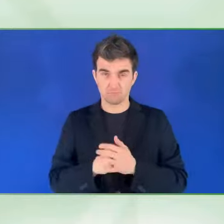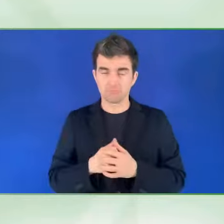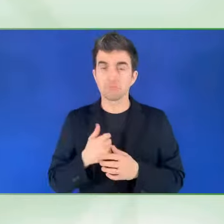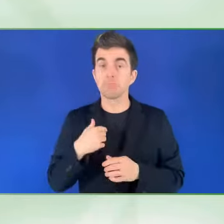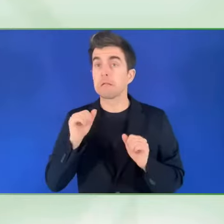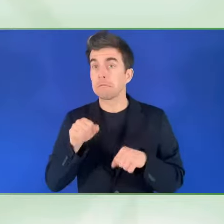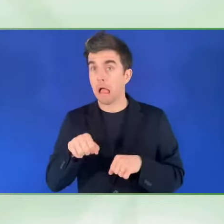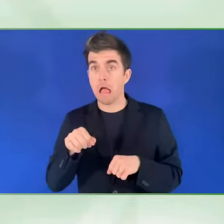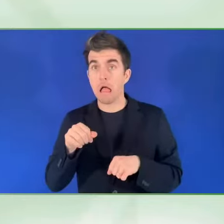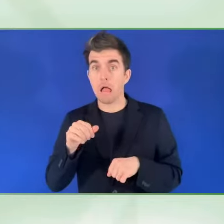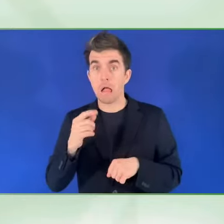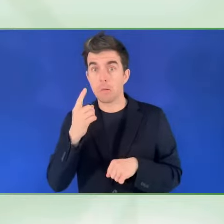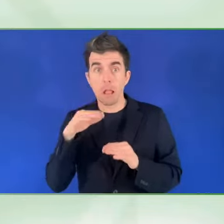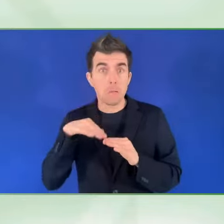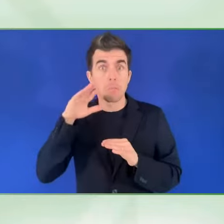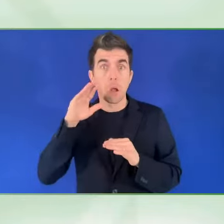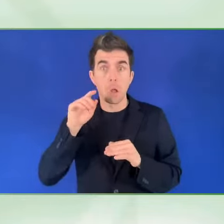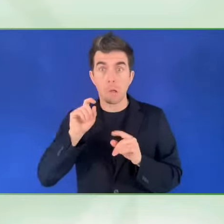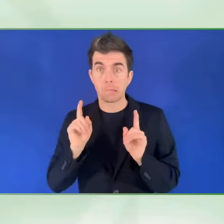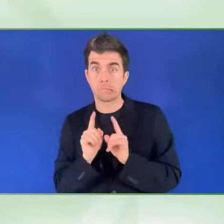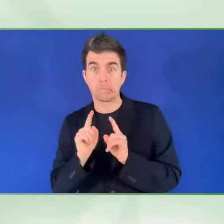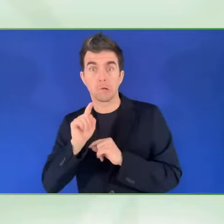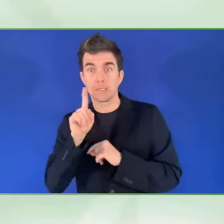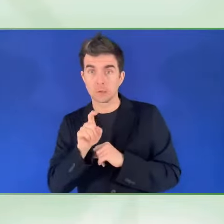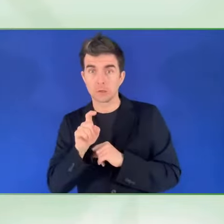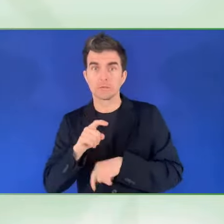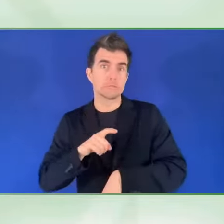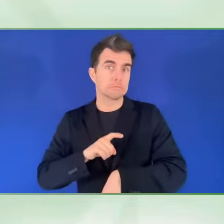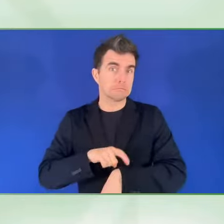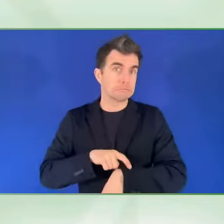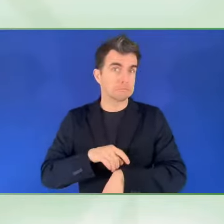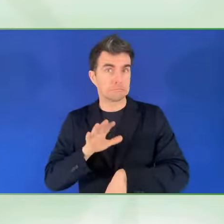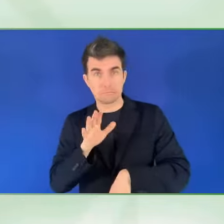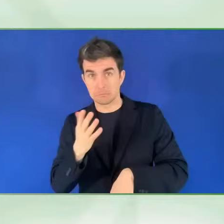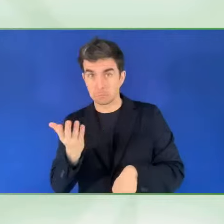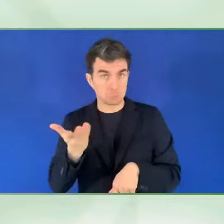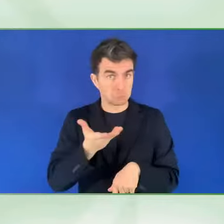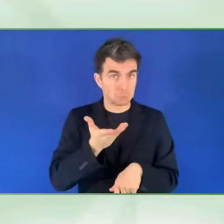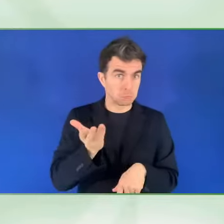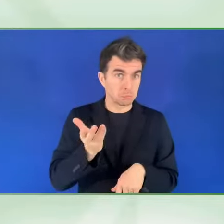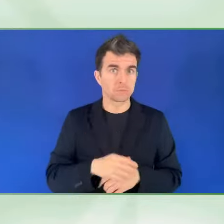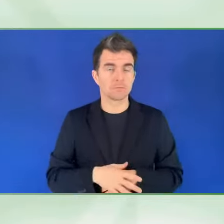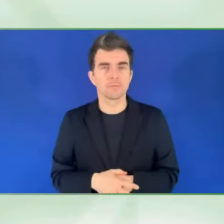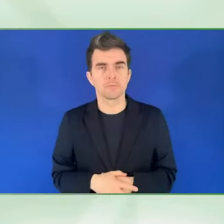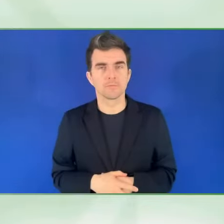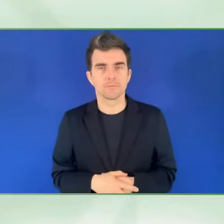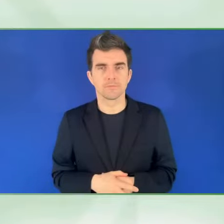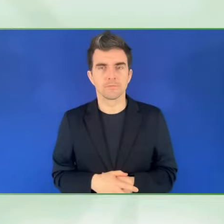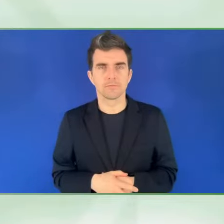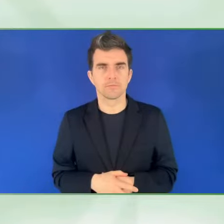With seven different accessible performances. And our next step is we will produce this festival inside, in the Amazon region, this semester. Well, I was second project is the VEMCA, which means accessible culture. Although we have many events and cultural projects in Brazil with accessibility, people with disabilities are still not able to participate in there, because they do not know where and